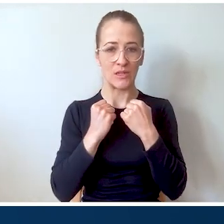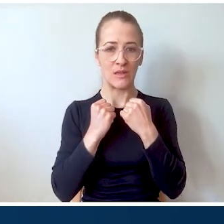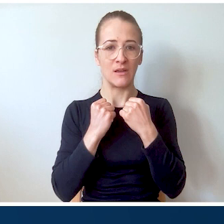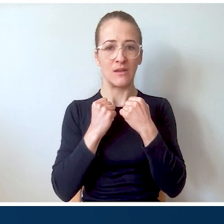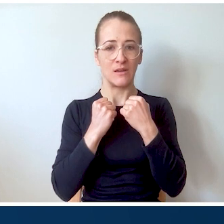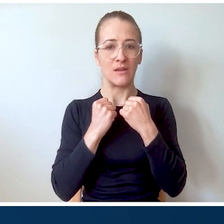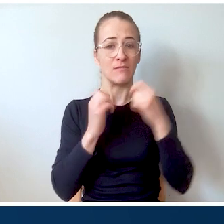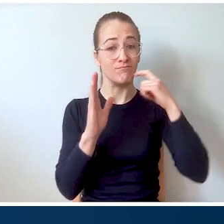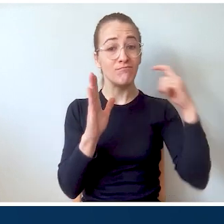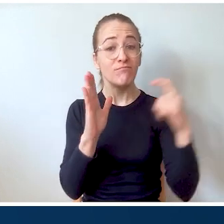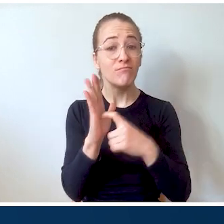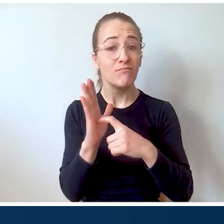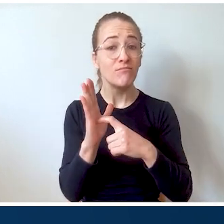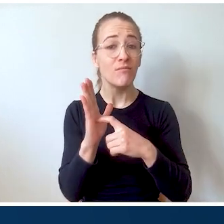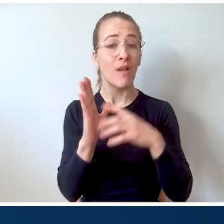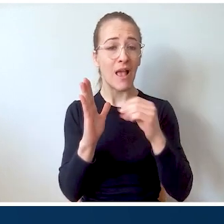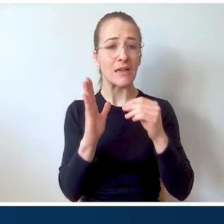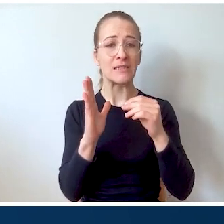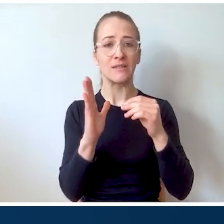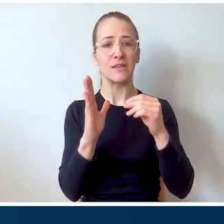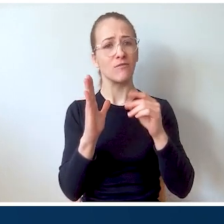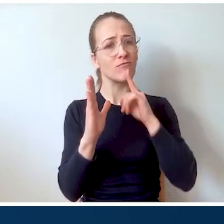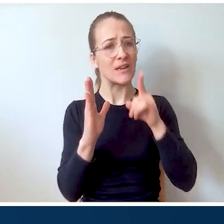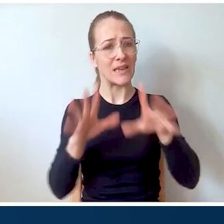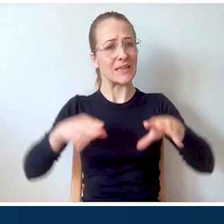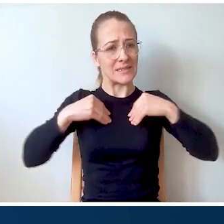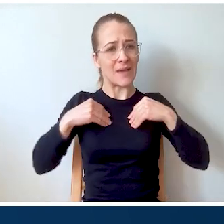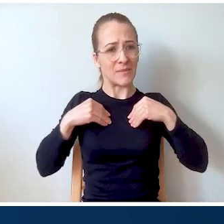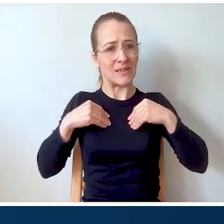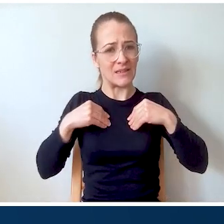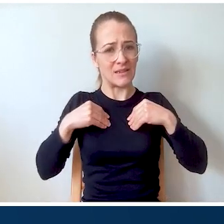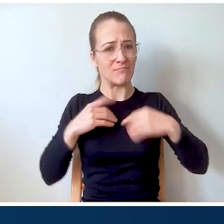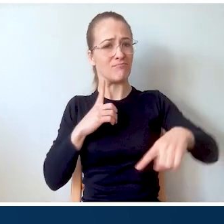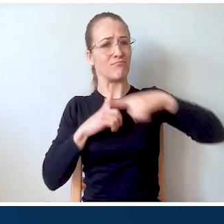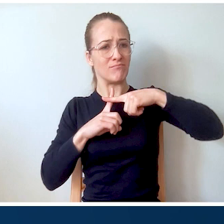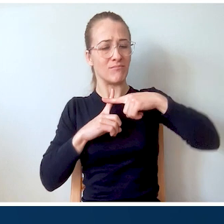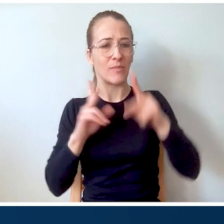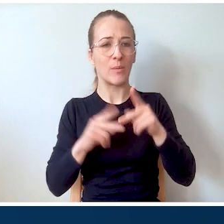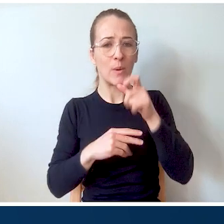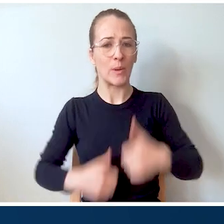recognized and seen for what they truly are, and people with who live with disability